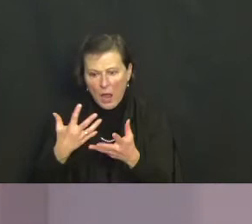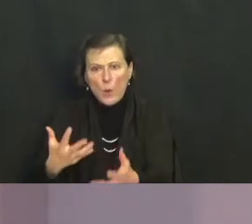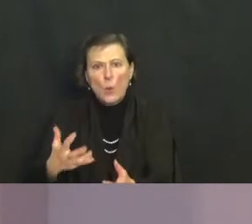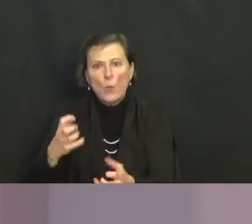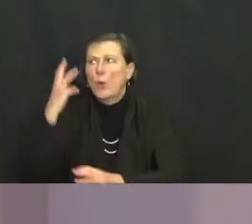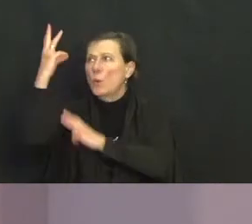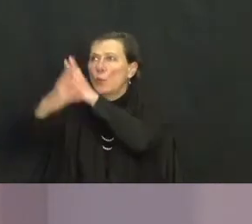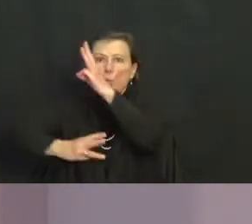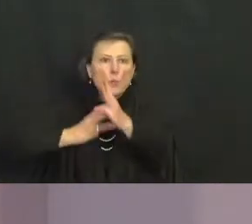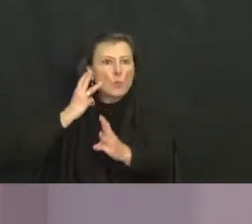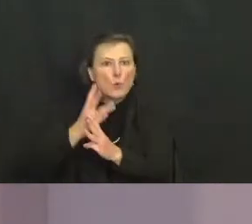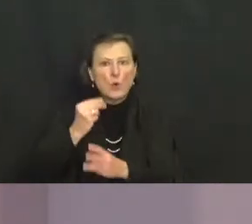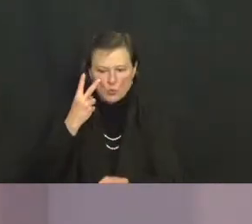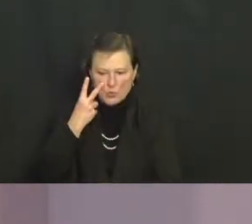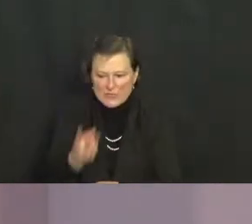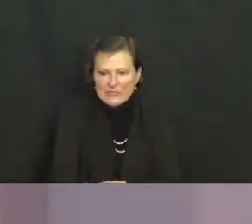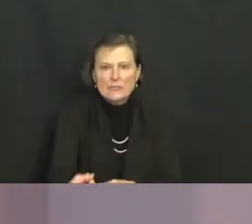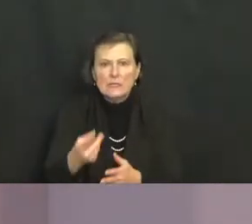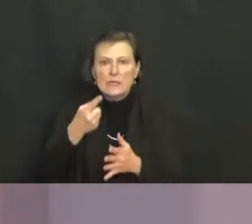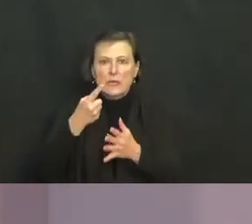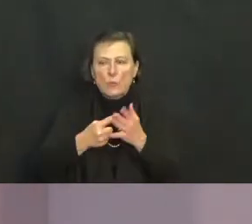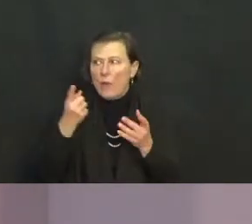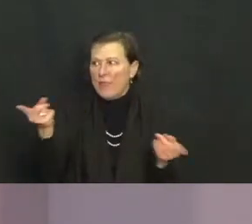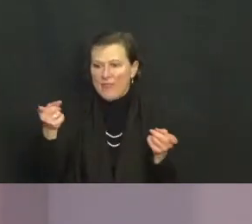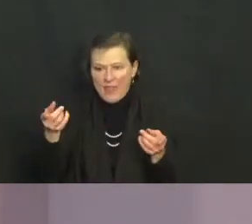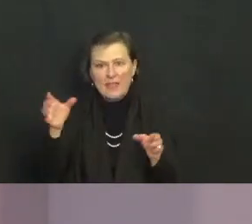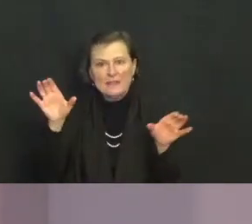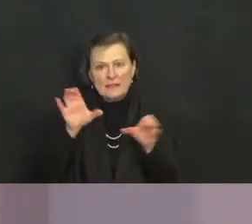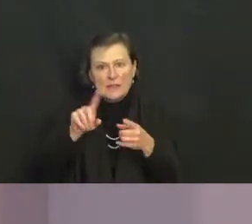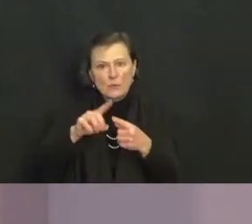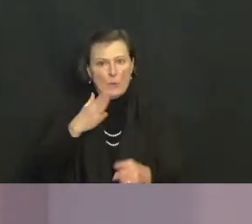see what they did to my boy.